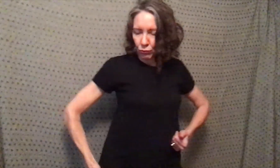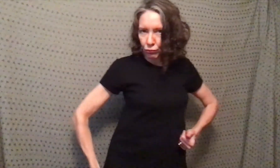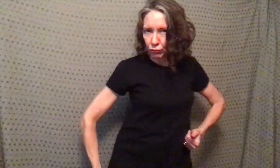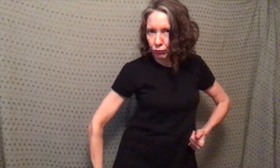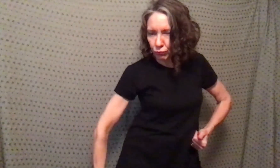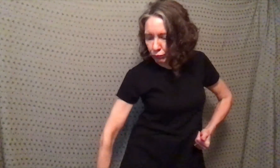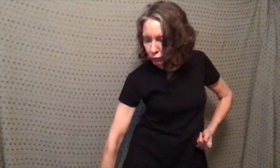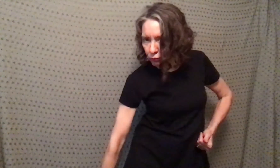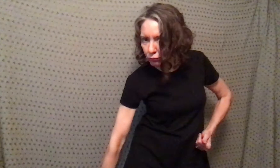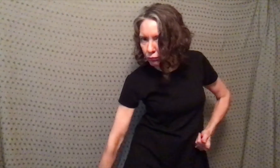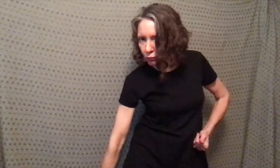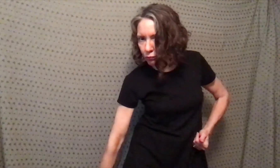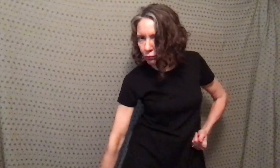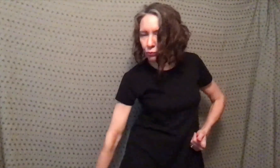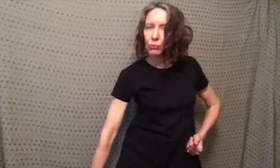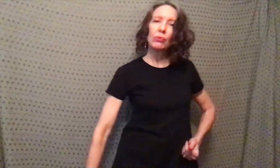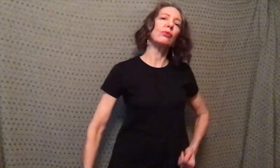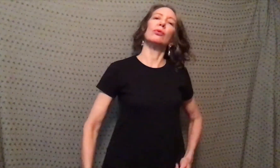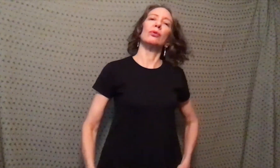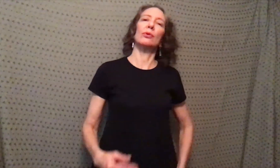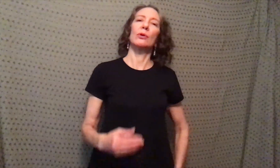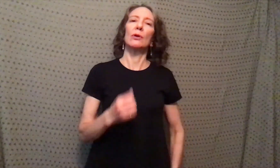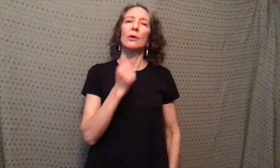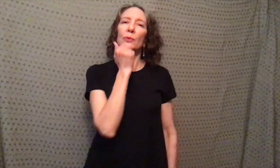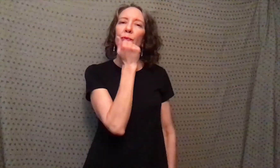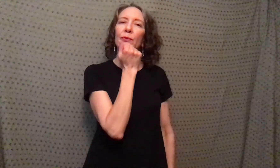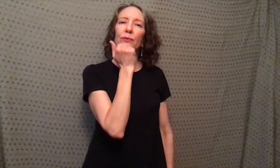This jacket is very long